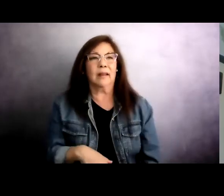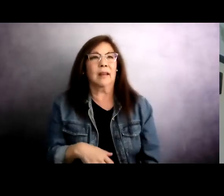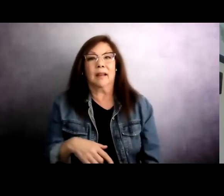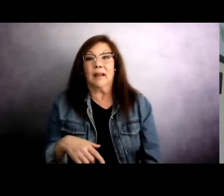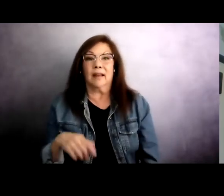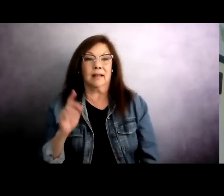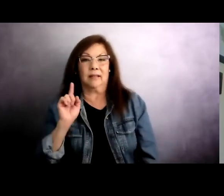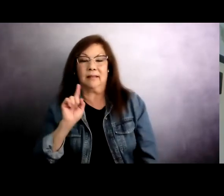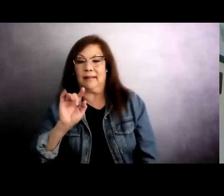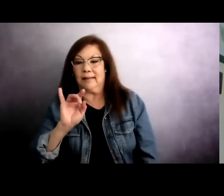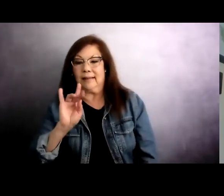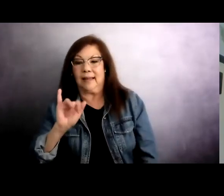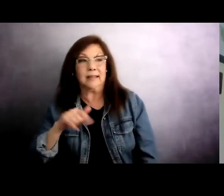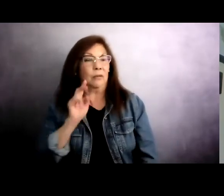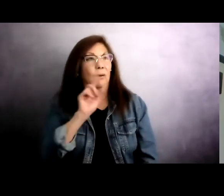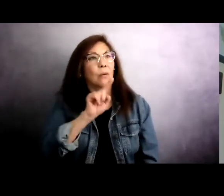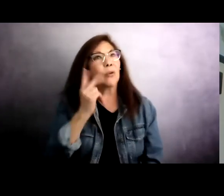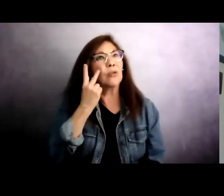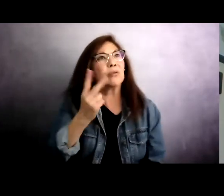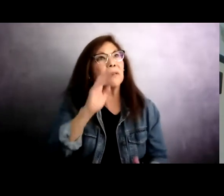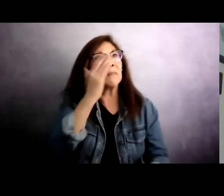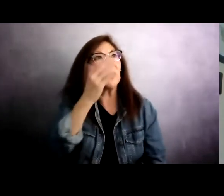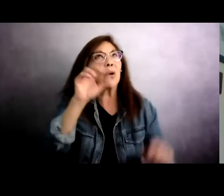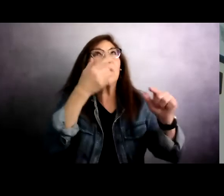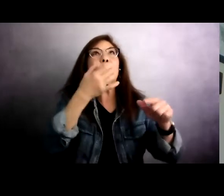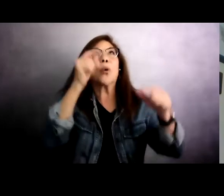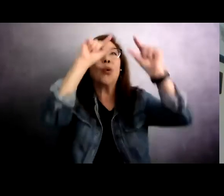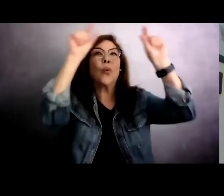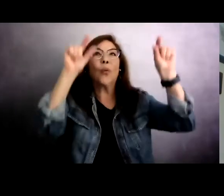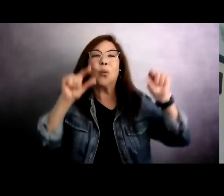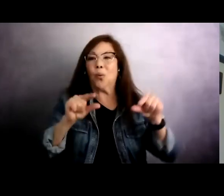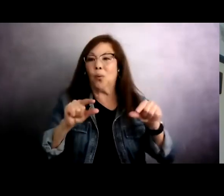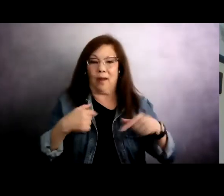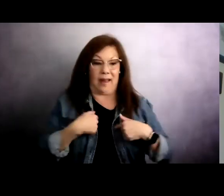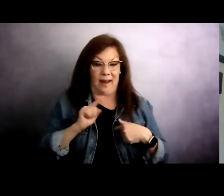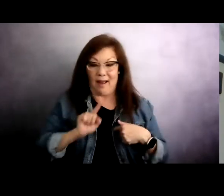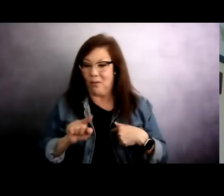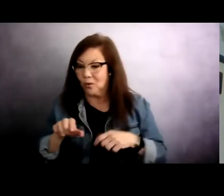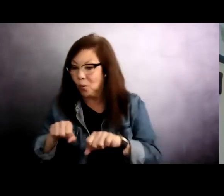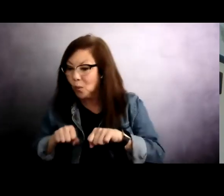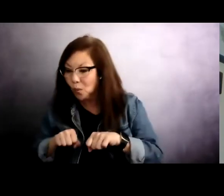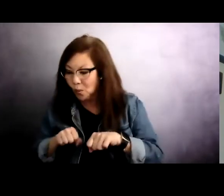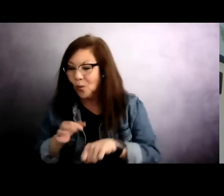and inspected the manners, like sword like price tools. In a warm velvet dry, I found